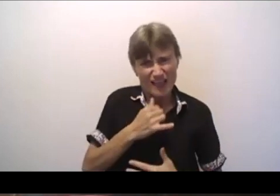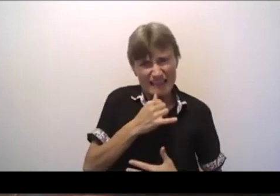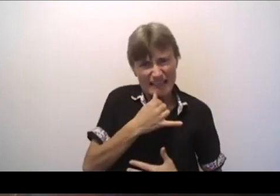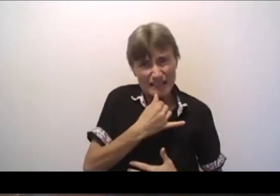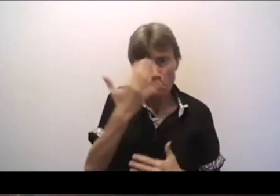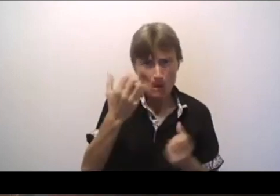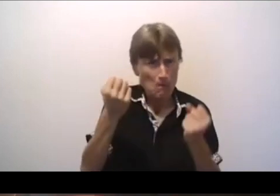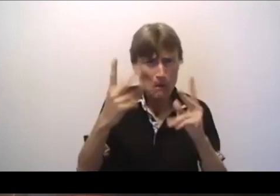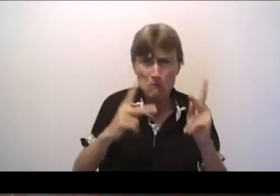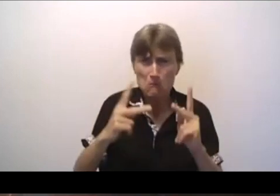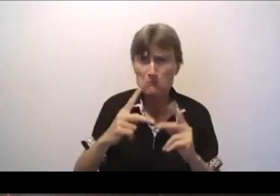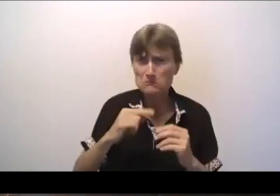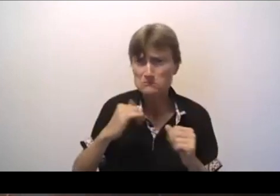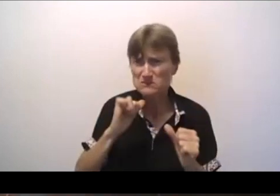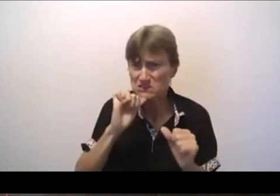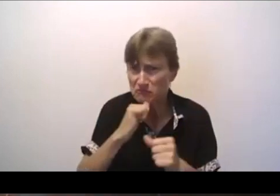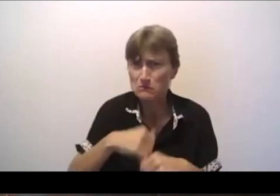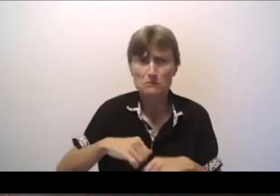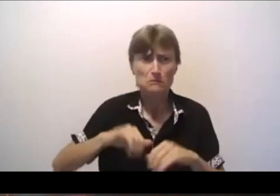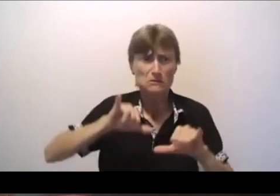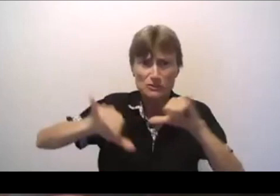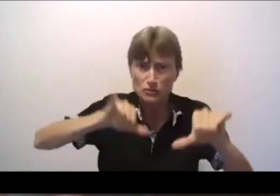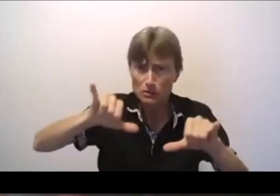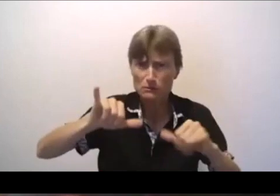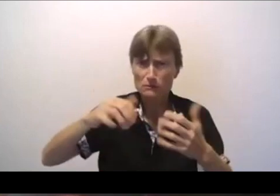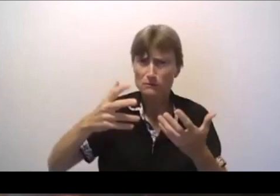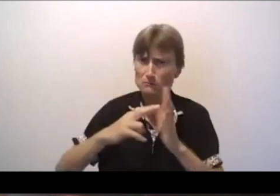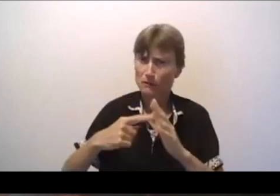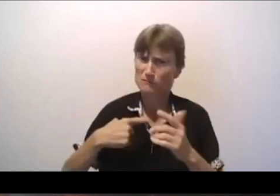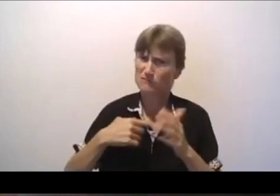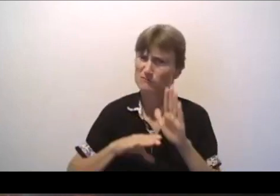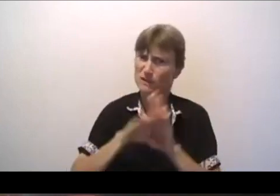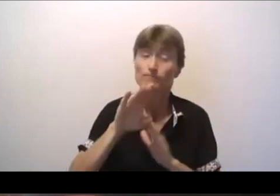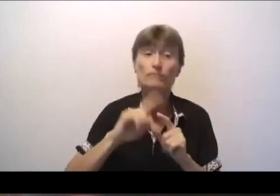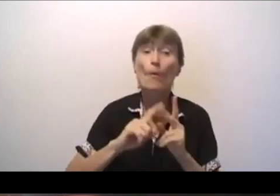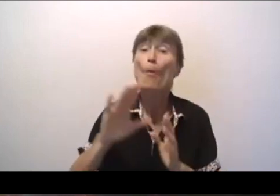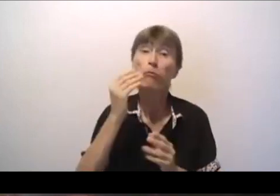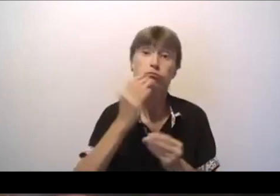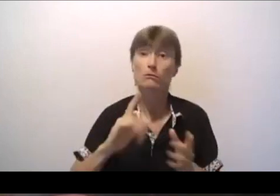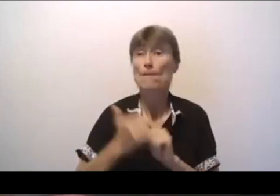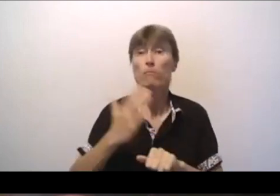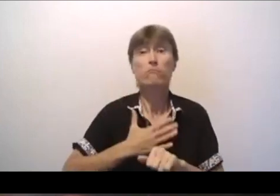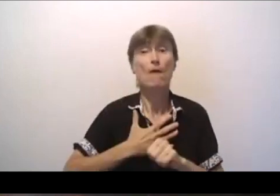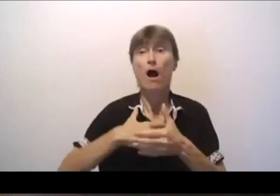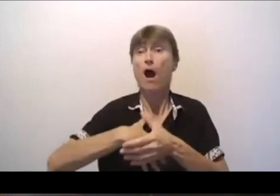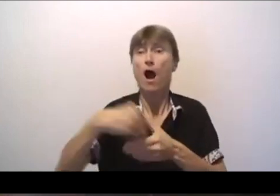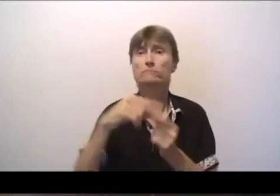go through another slide matt my practice often deals with going out in the public to to engage things i have a very heavily